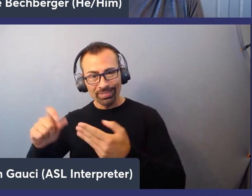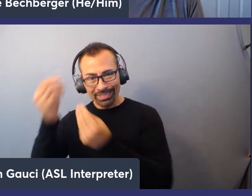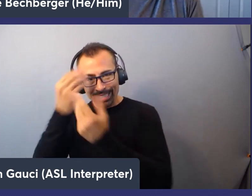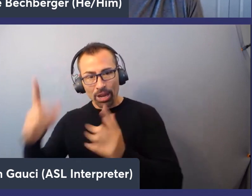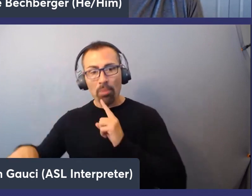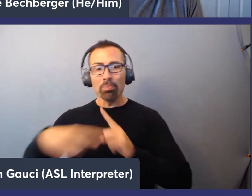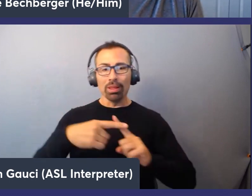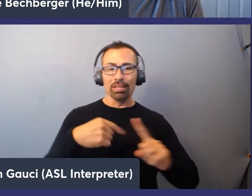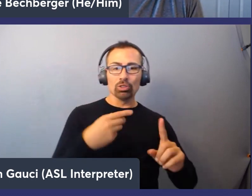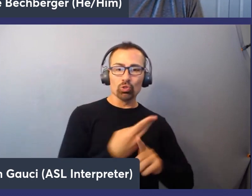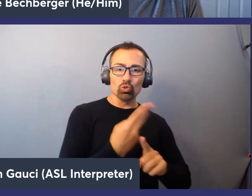Very cool.